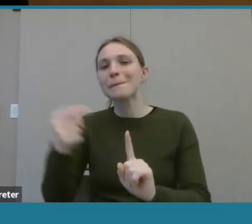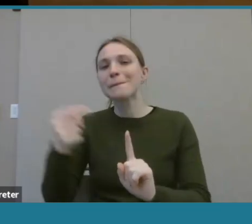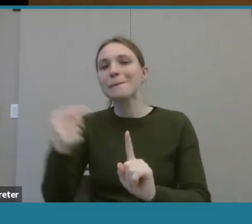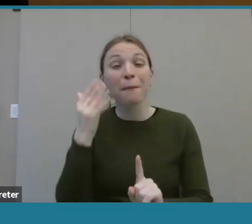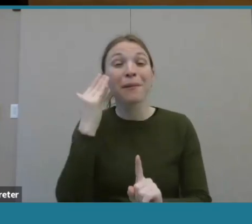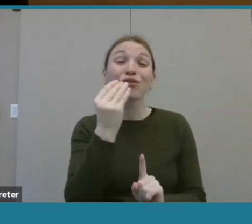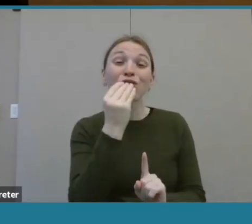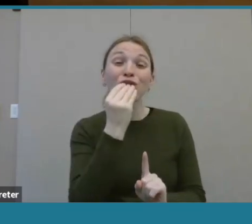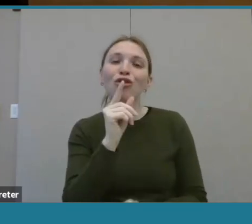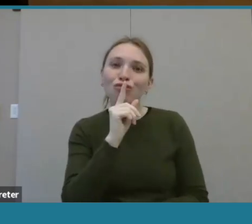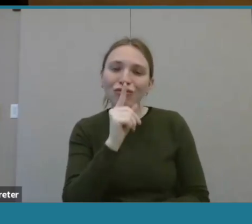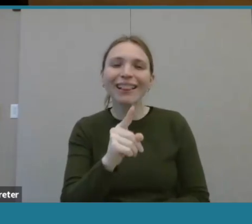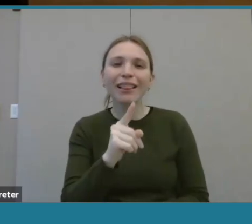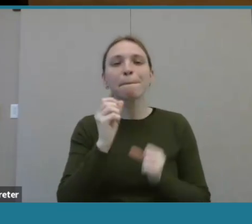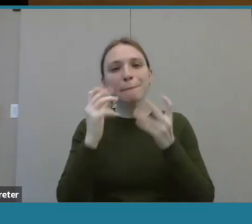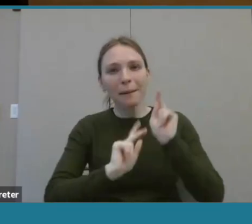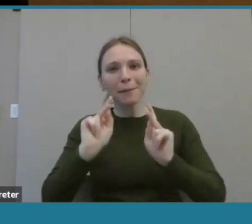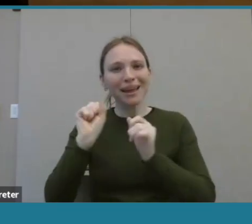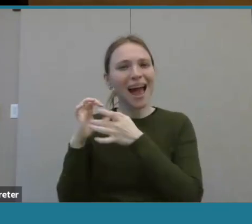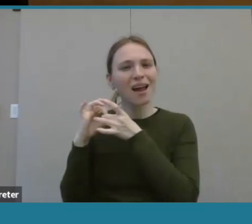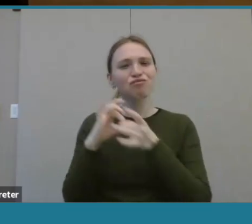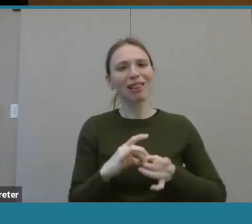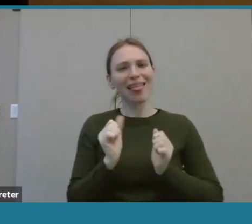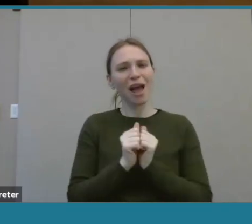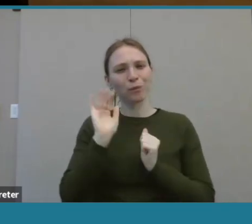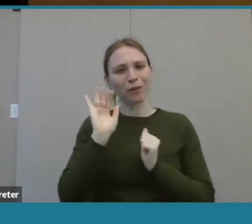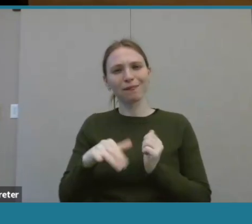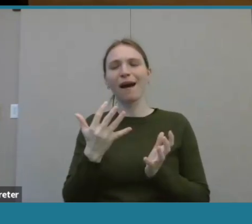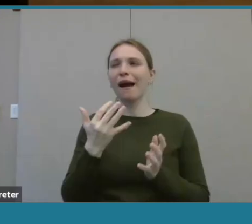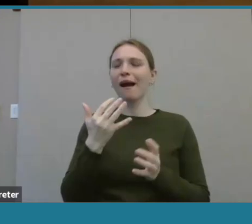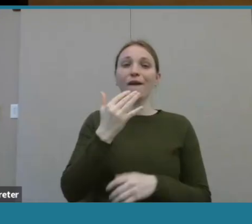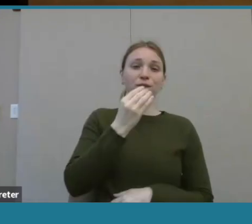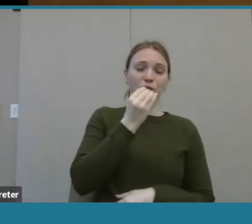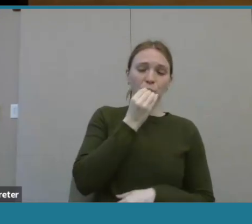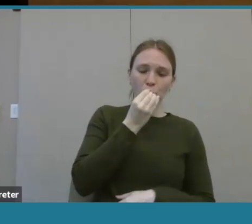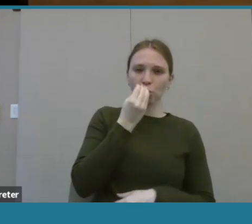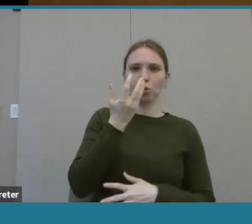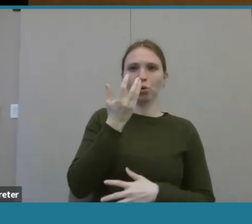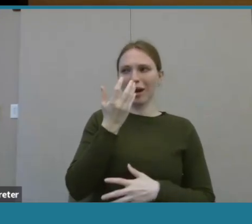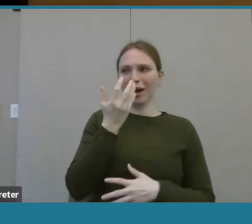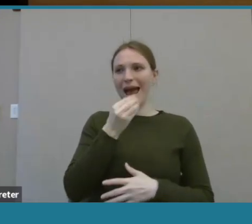So this idea of food and the process with our gorillas became such